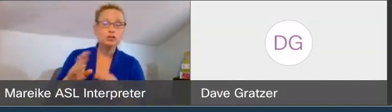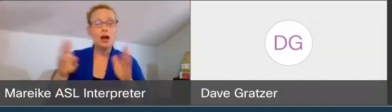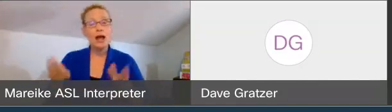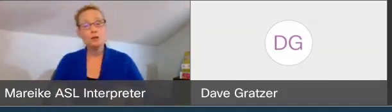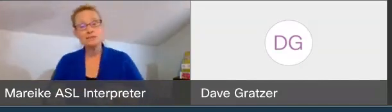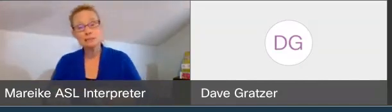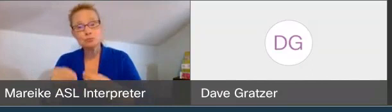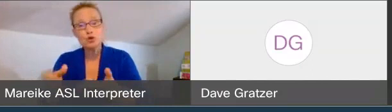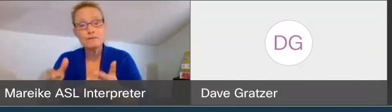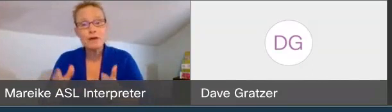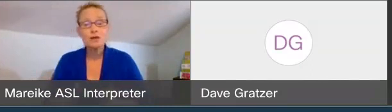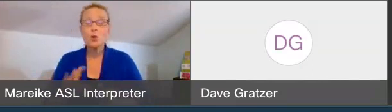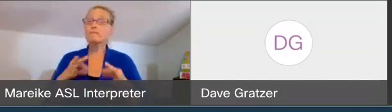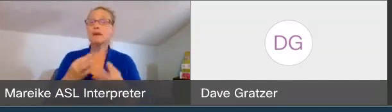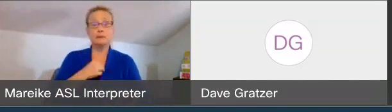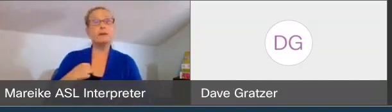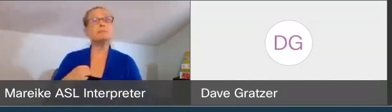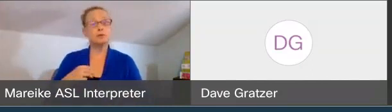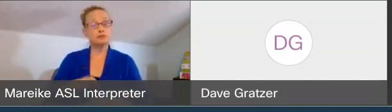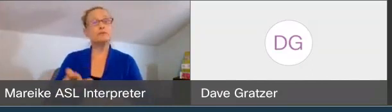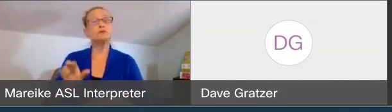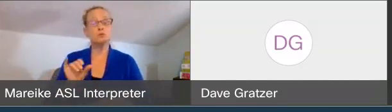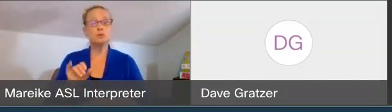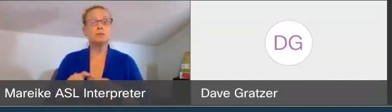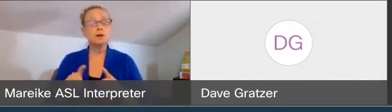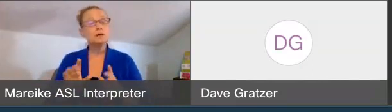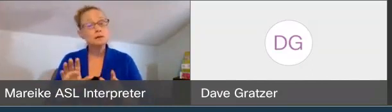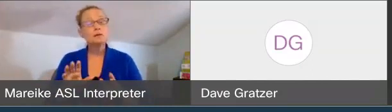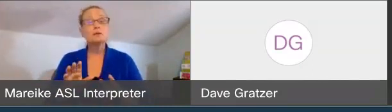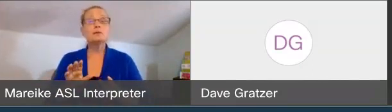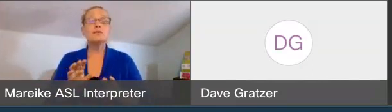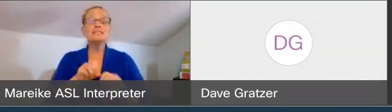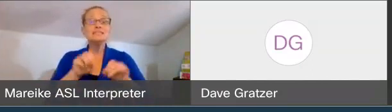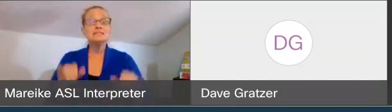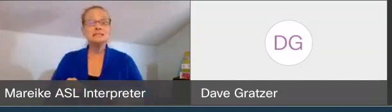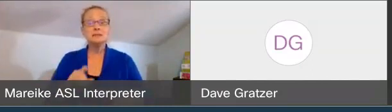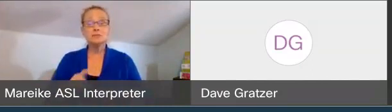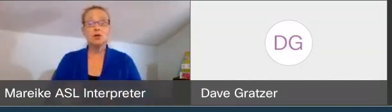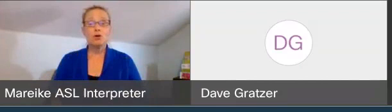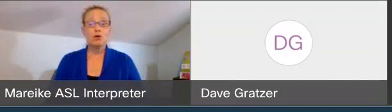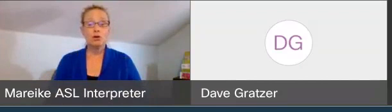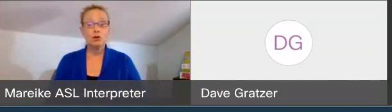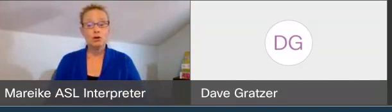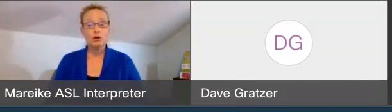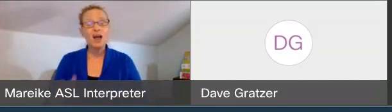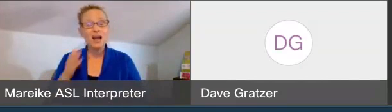or even a family member with that said, I mean, these systems are, I know people find them